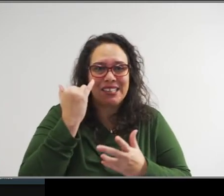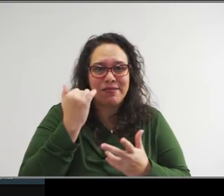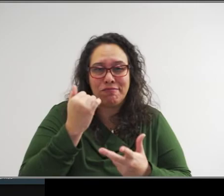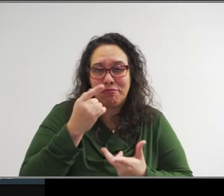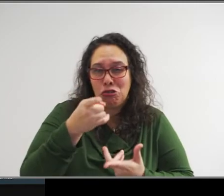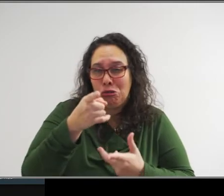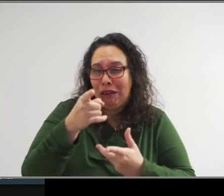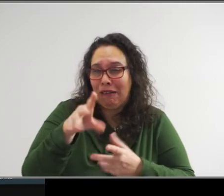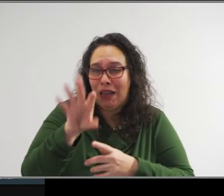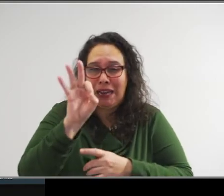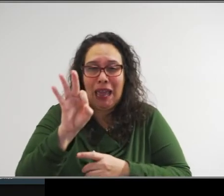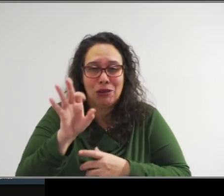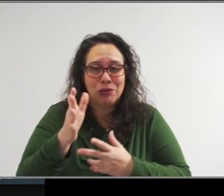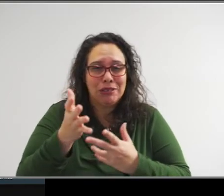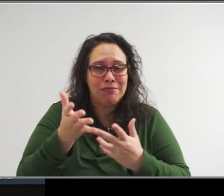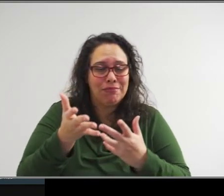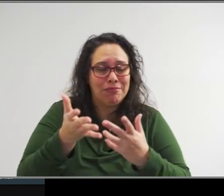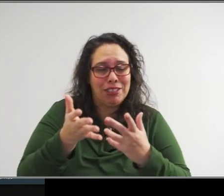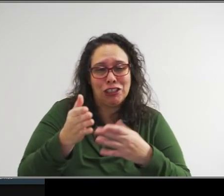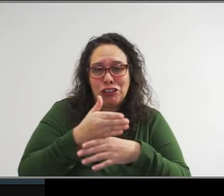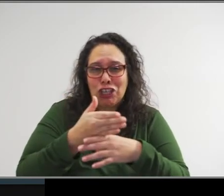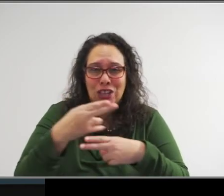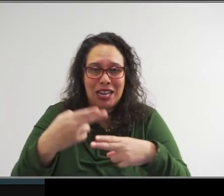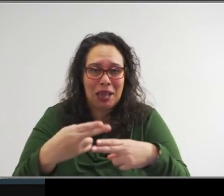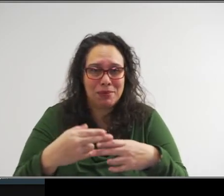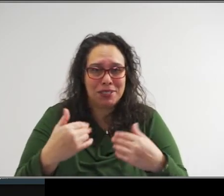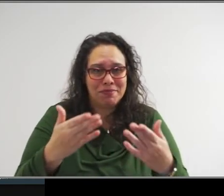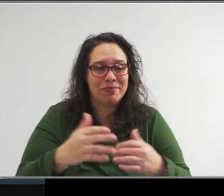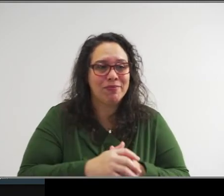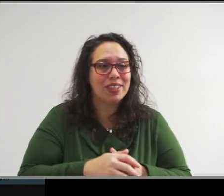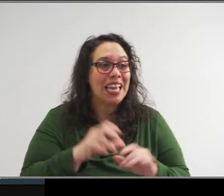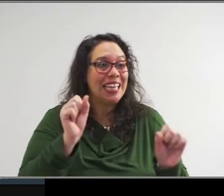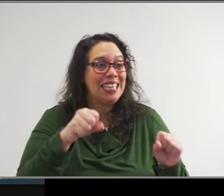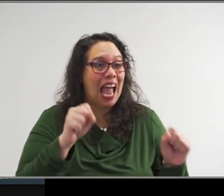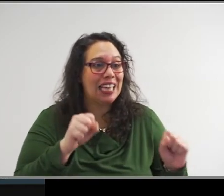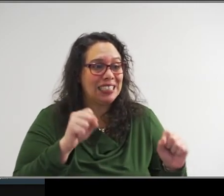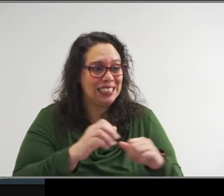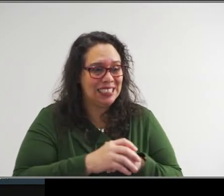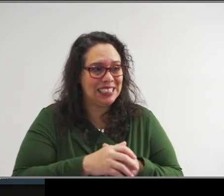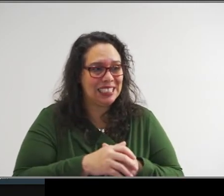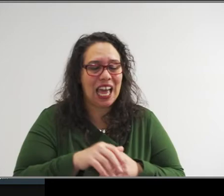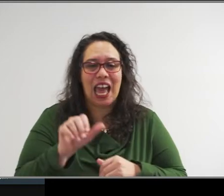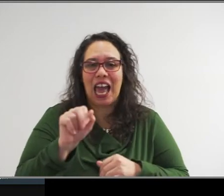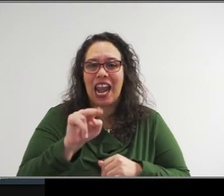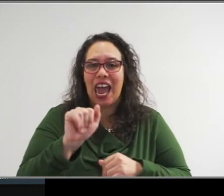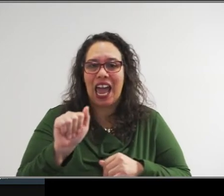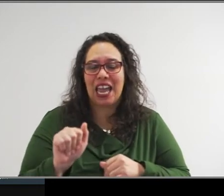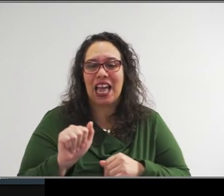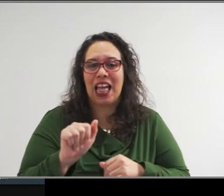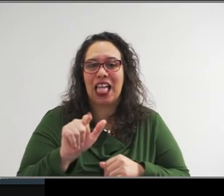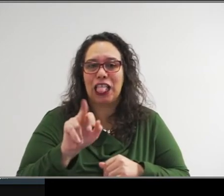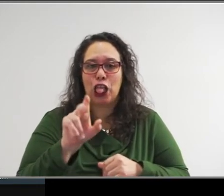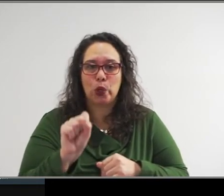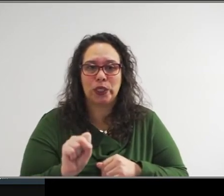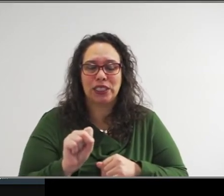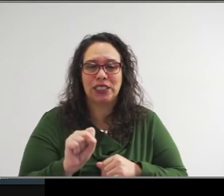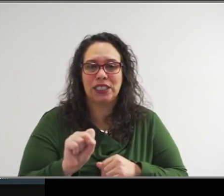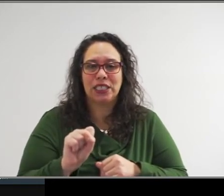because I didn't ask them feel free to do so. Oh yes, thank you. And I Louis and True Jones who are both Milliken students